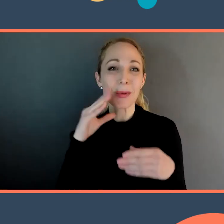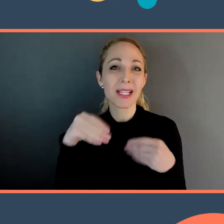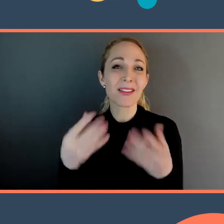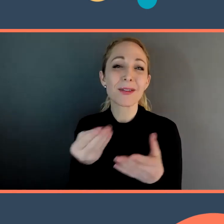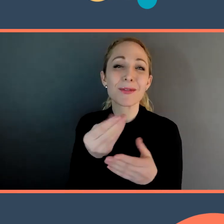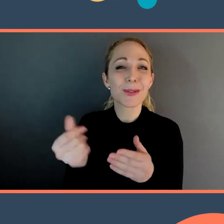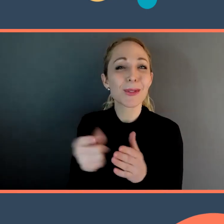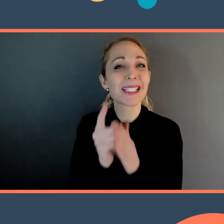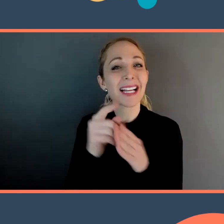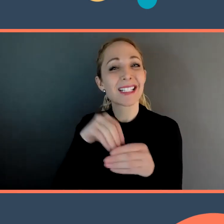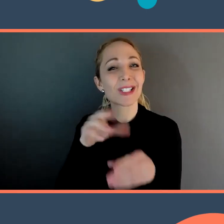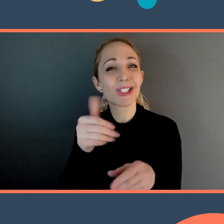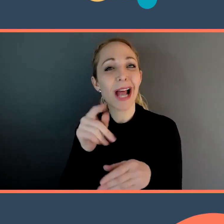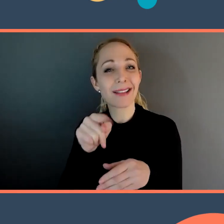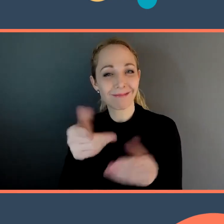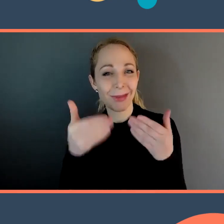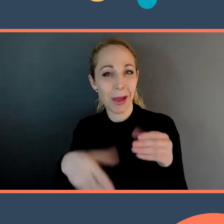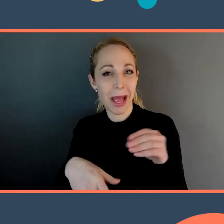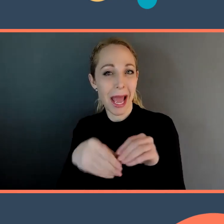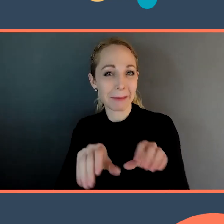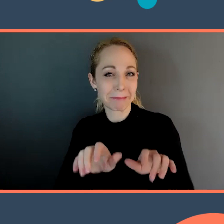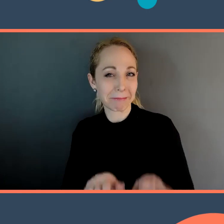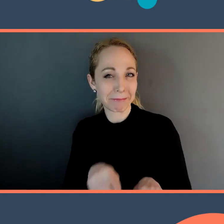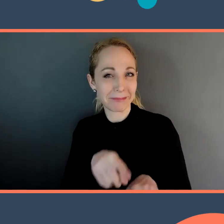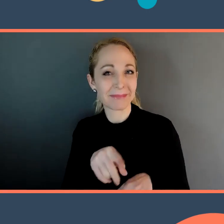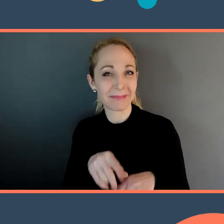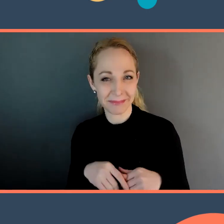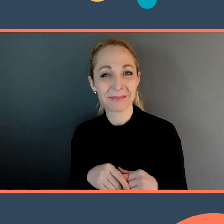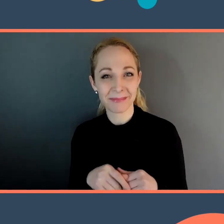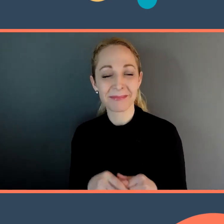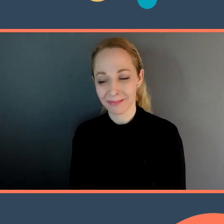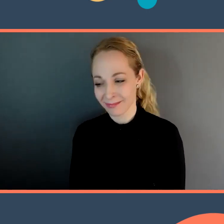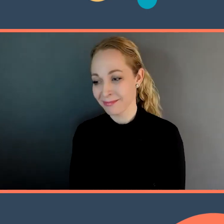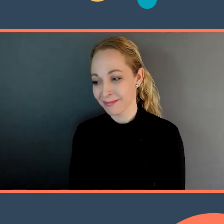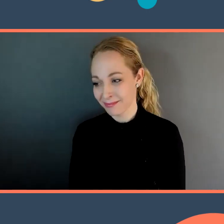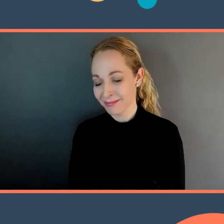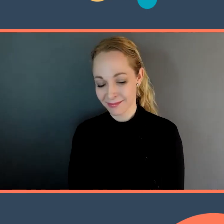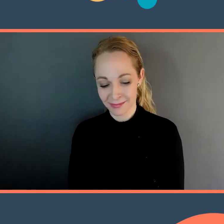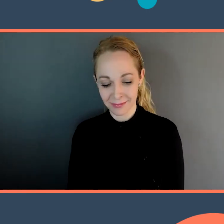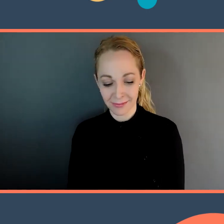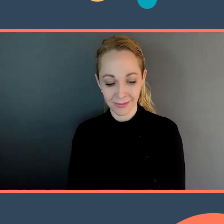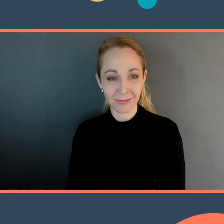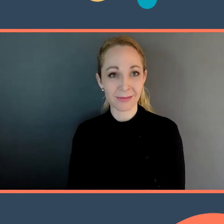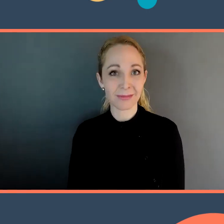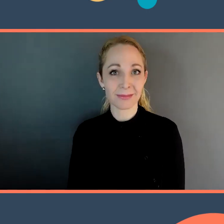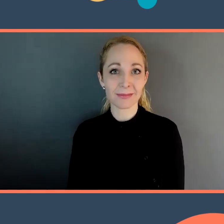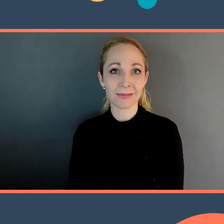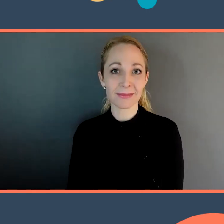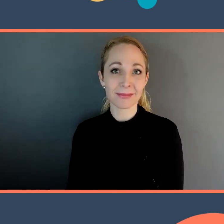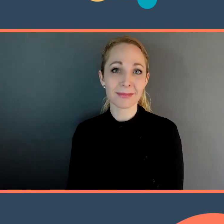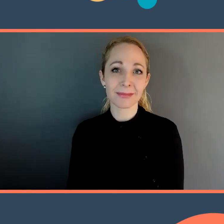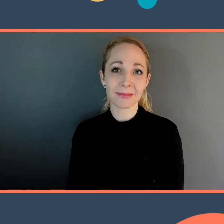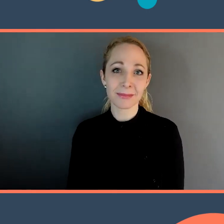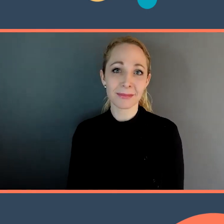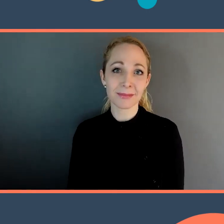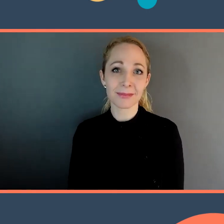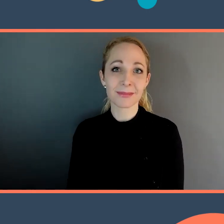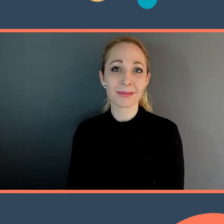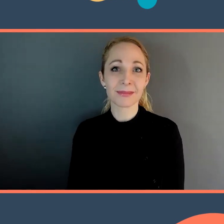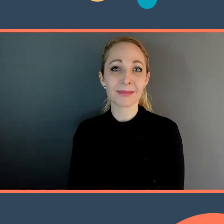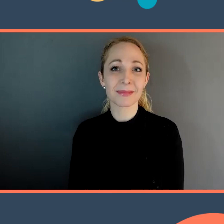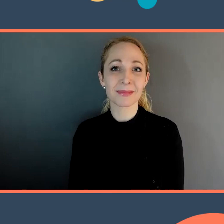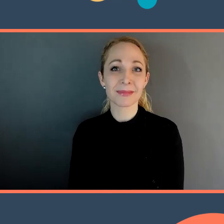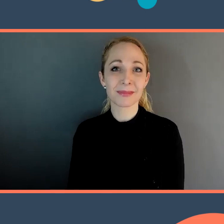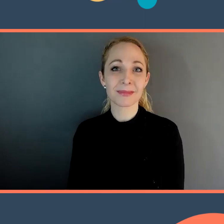I WILL GIVE YOU GUYS A FEW SECONDS IN THE CHAT.